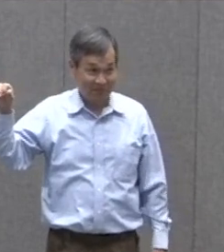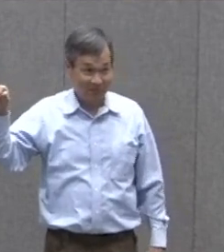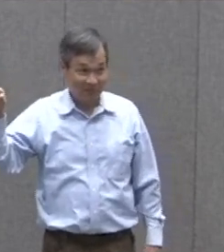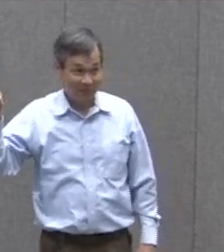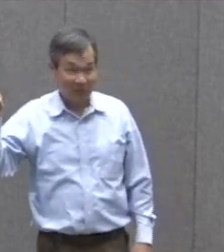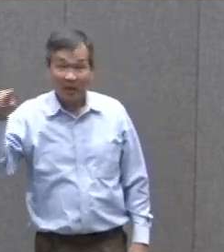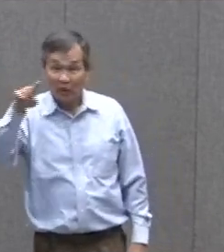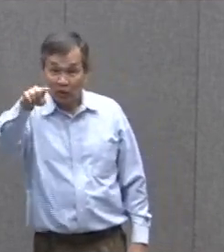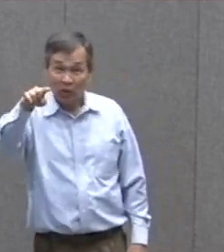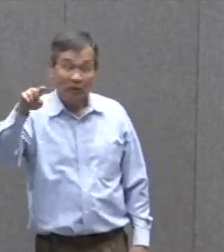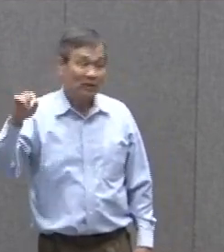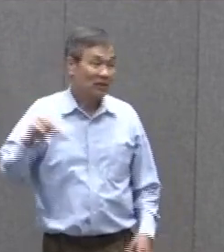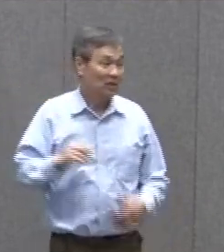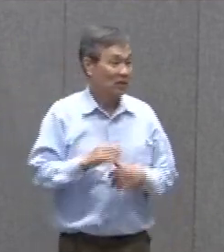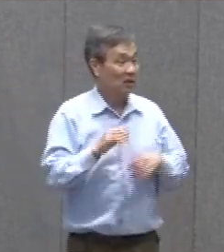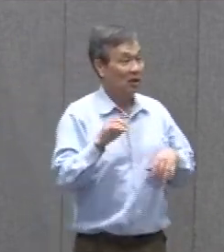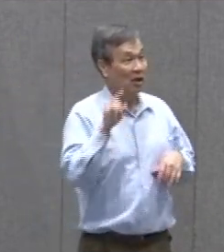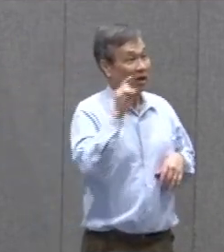So this goes on our nine side.